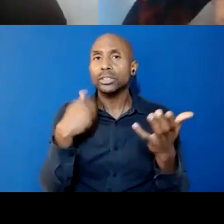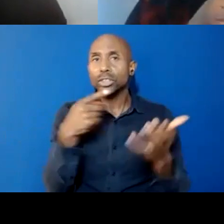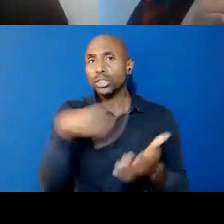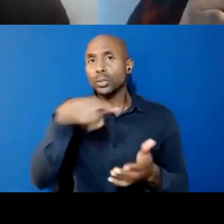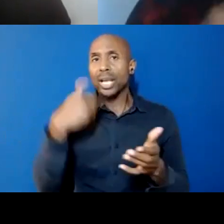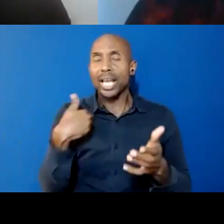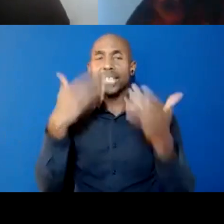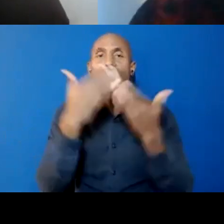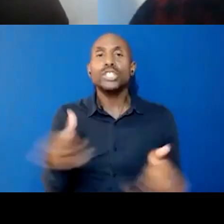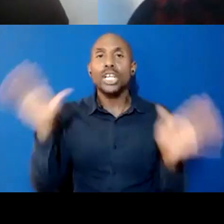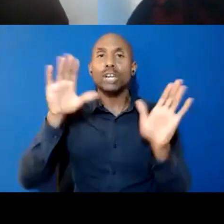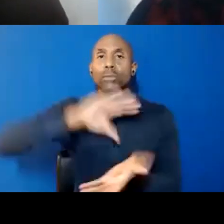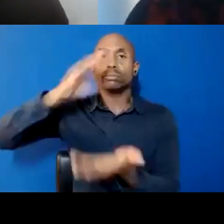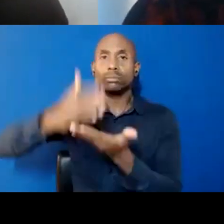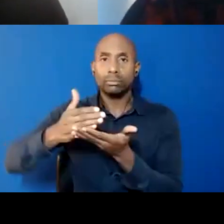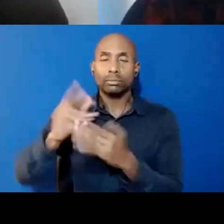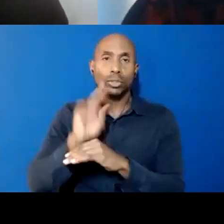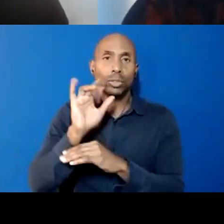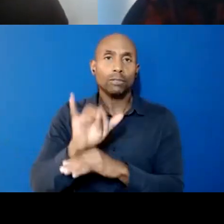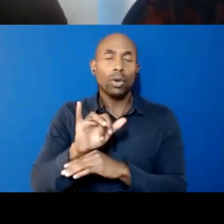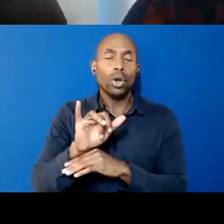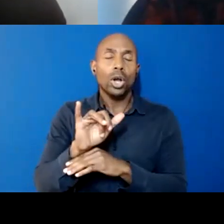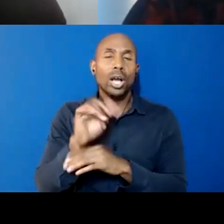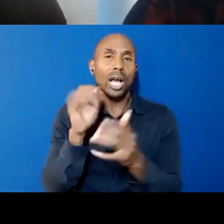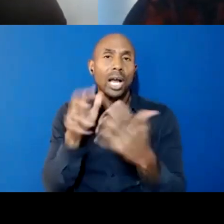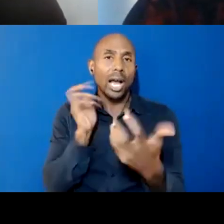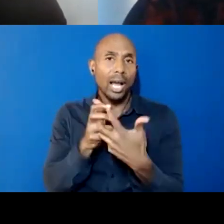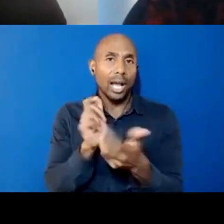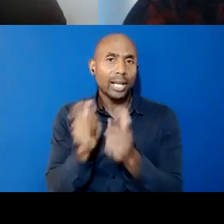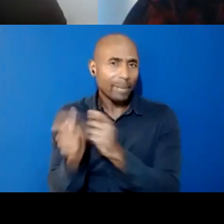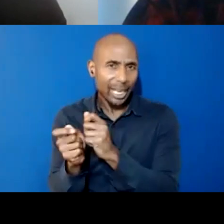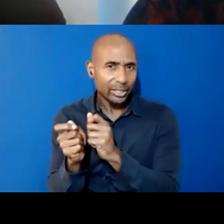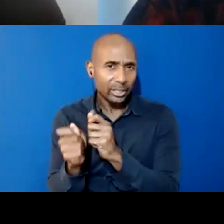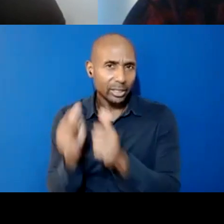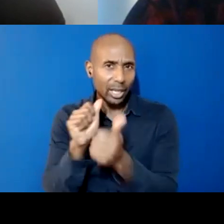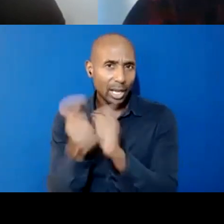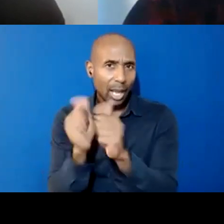that is used for accommodations? Yes, it is definitely on a case by case basis.